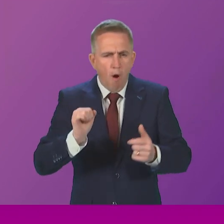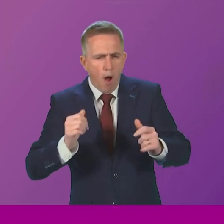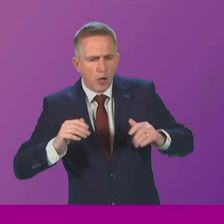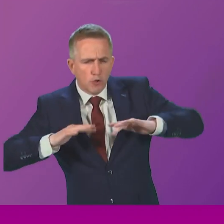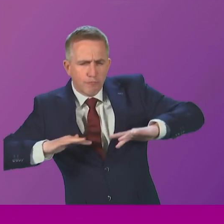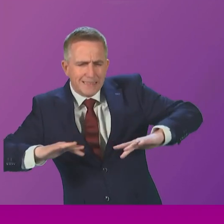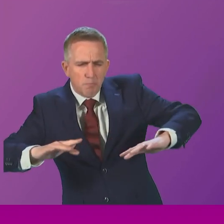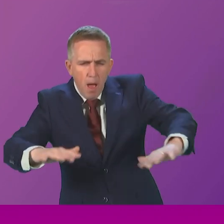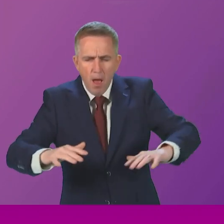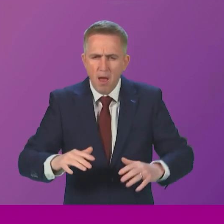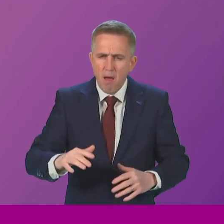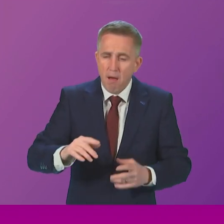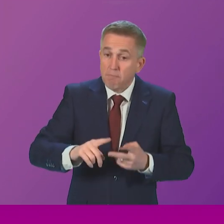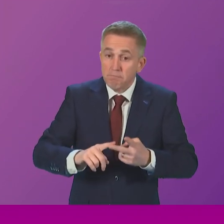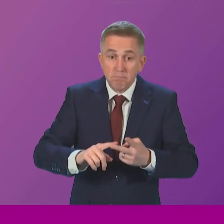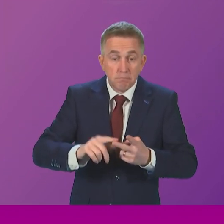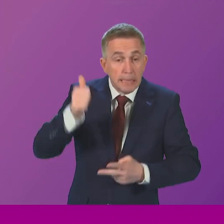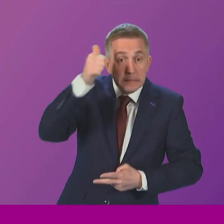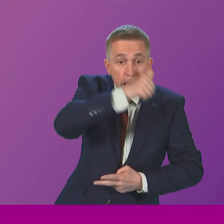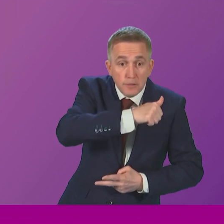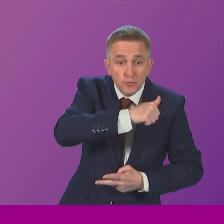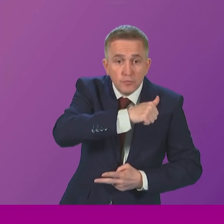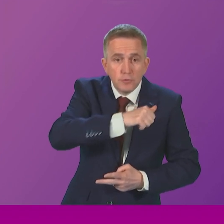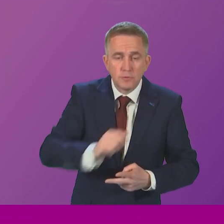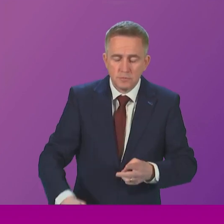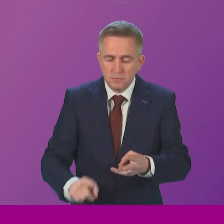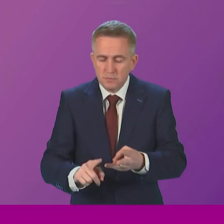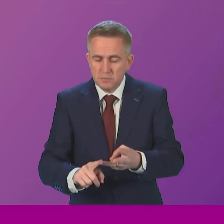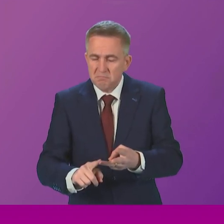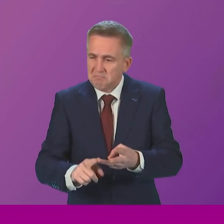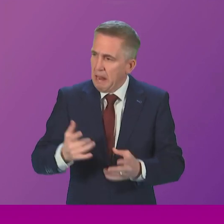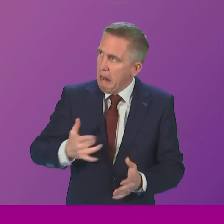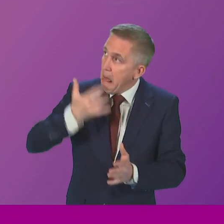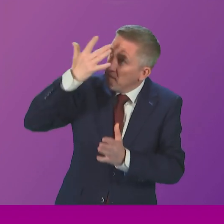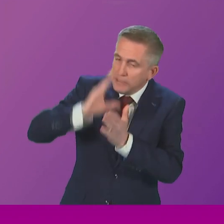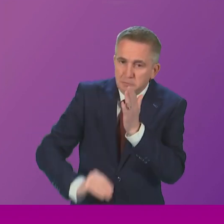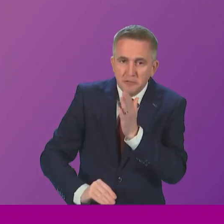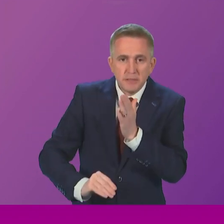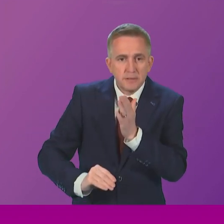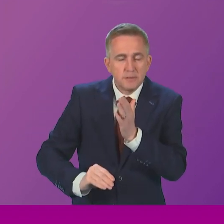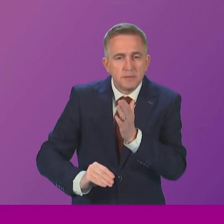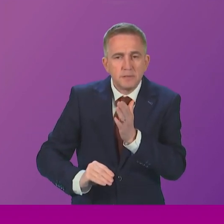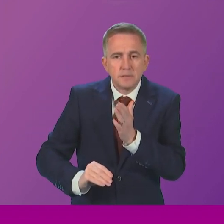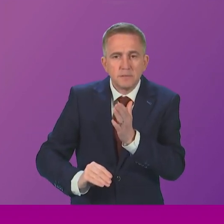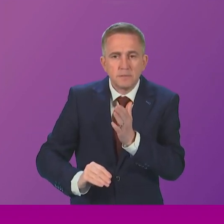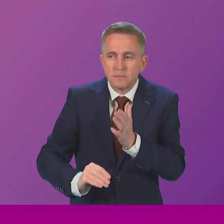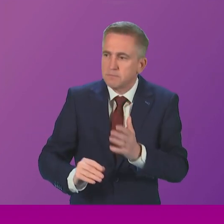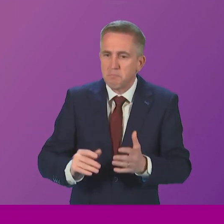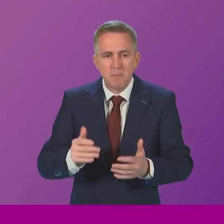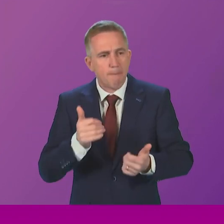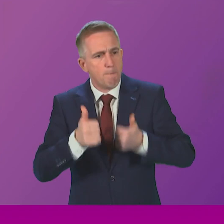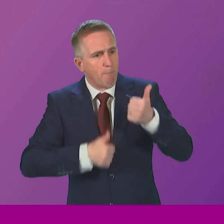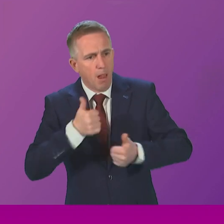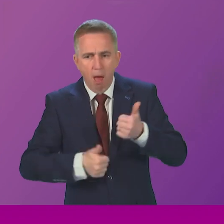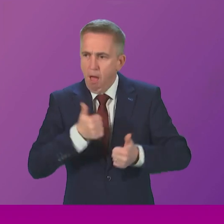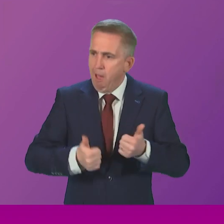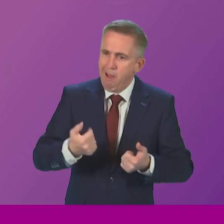intelligence, real-life experience, popularity or vision,